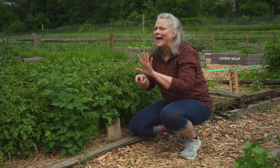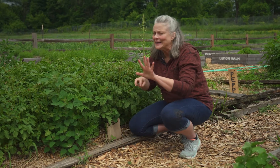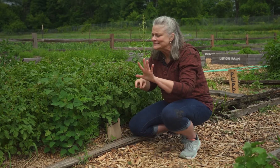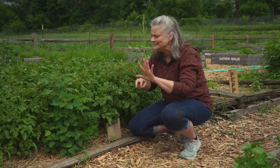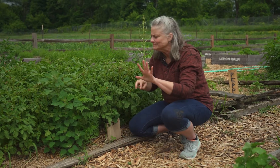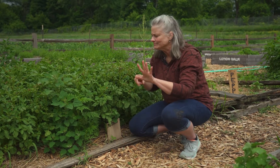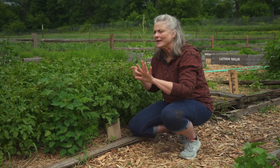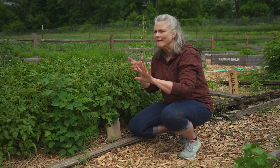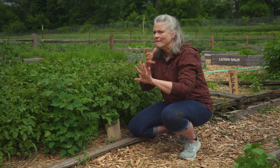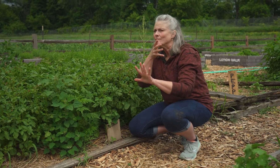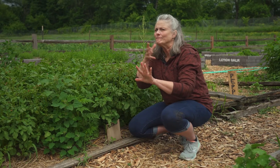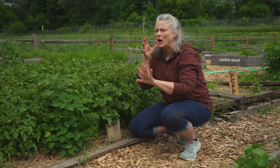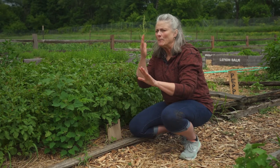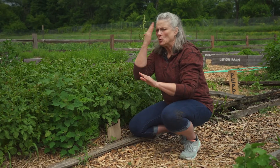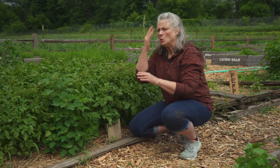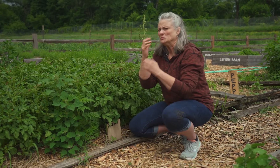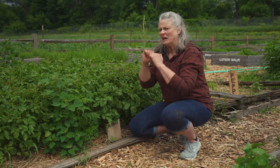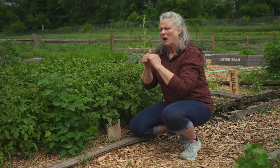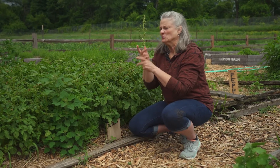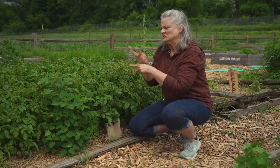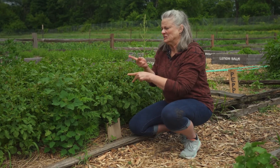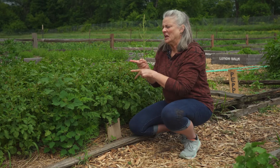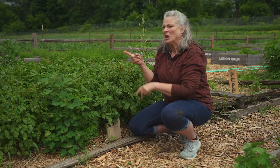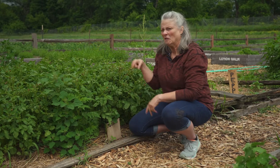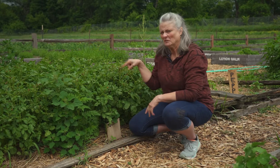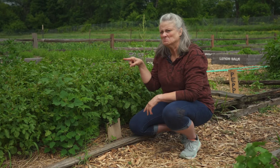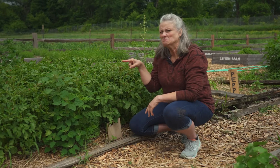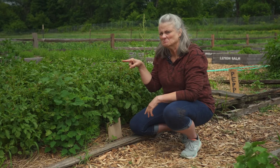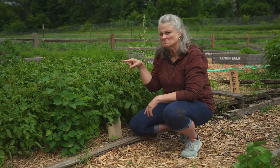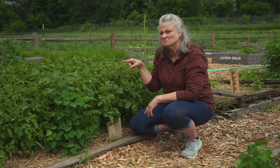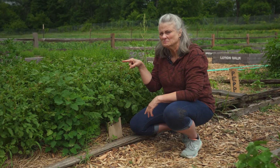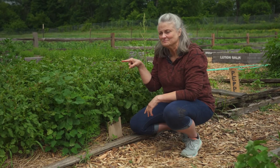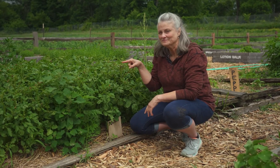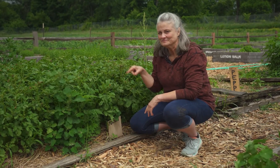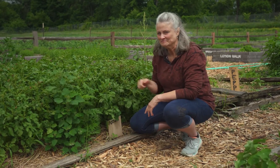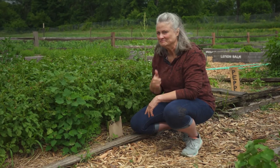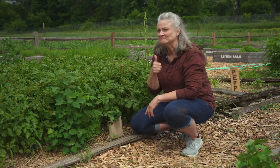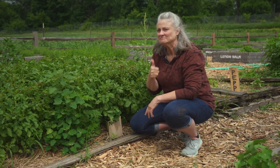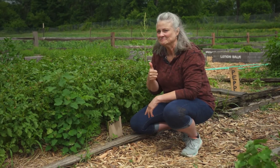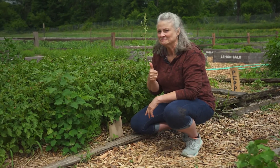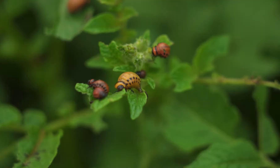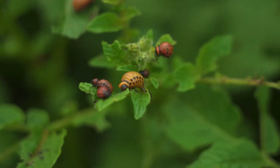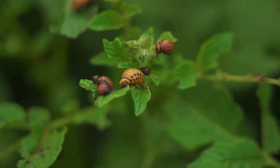If they continue to eat the plant, we won't get any vegetables. Luckily, the farmers know how to take care of those bugs.